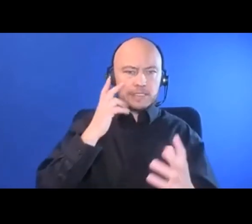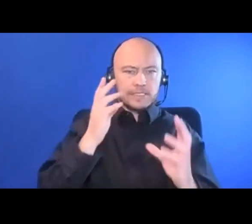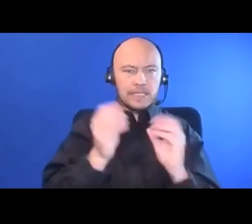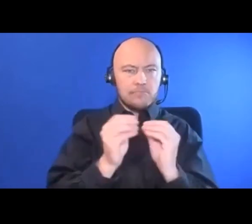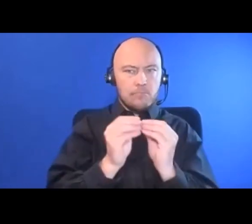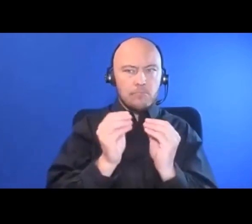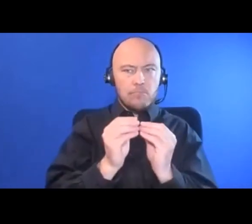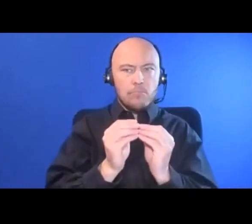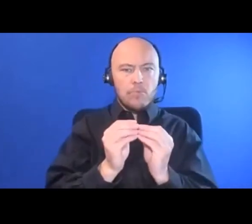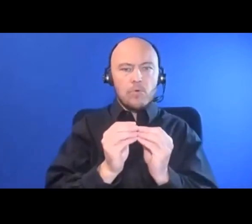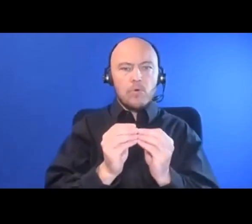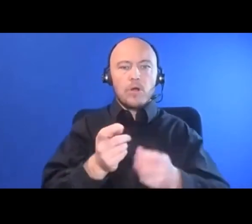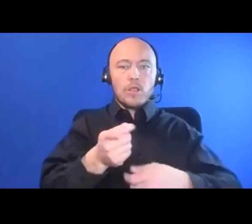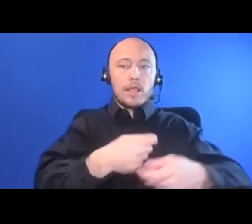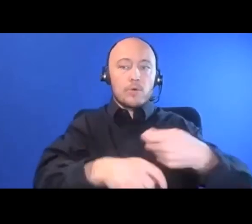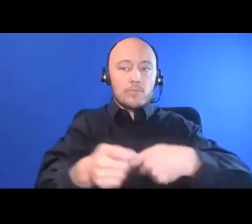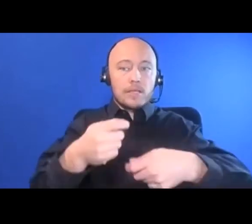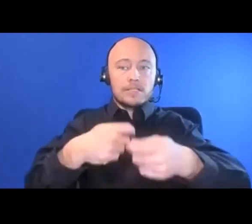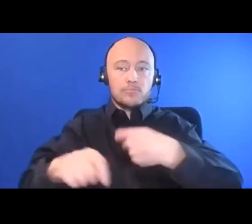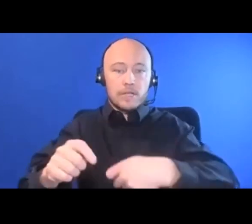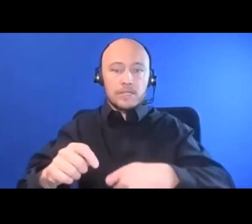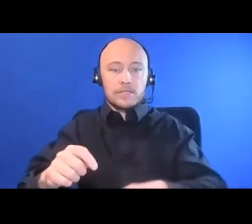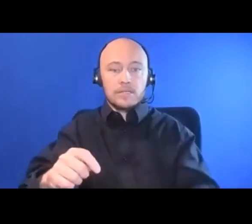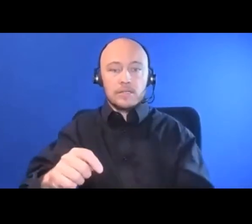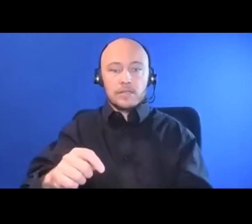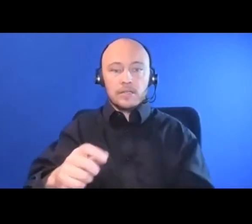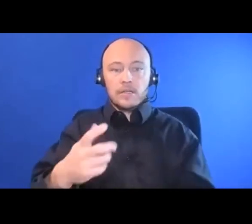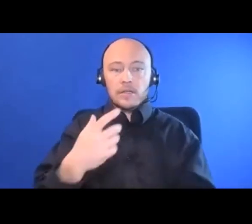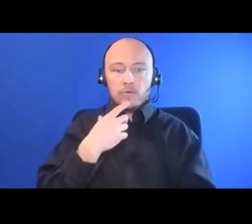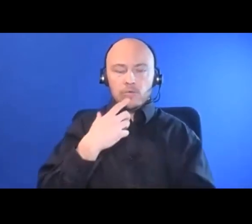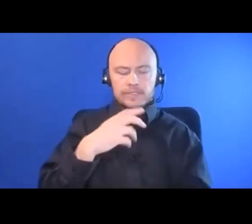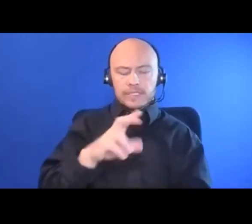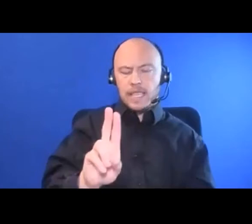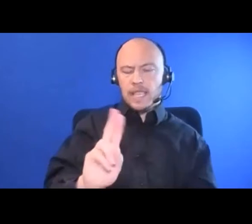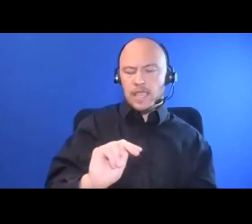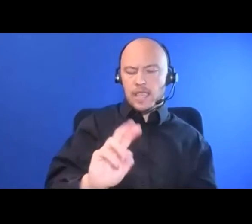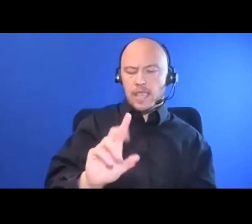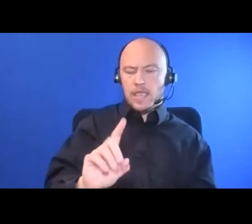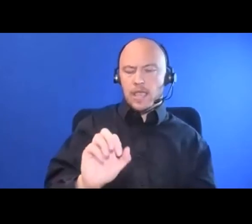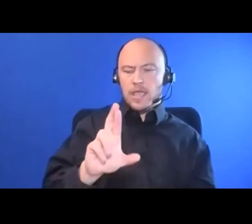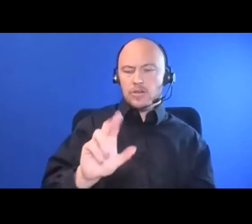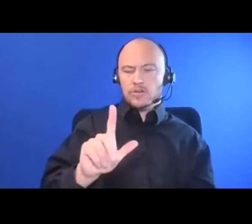and replacement of the word underlying conditions which I find really troubling